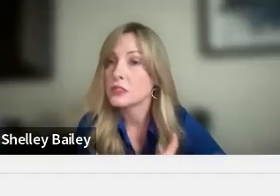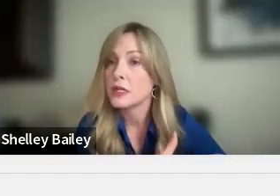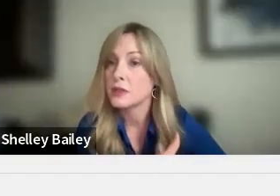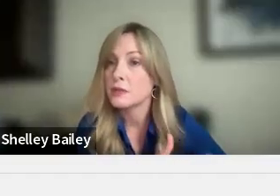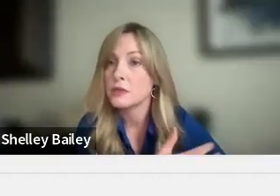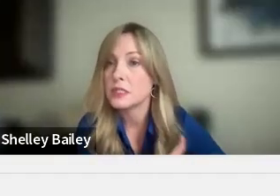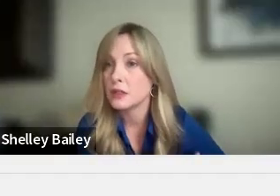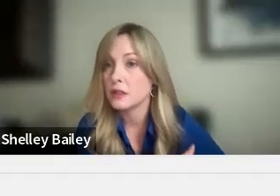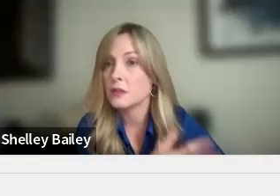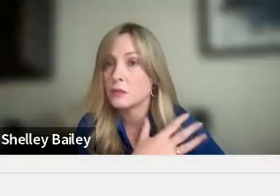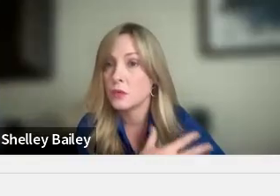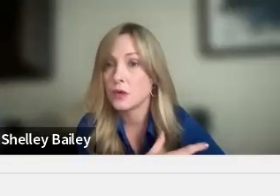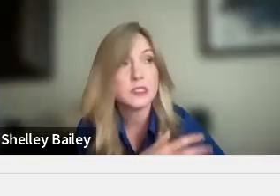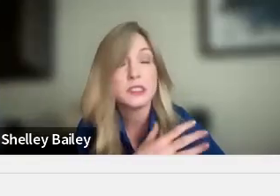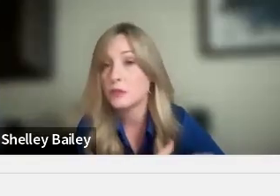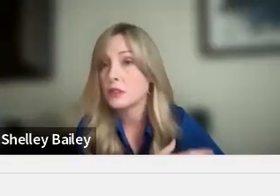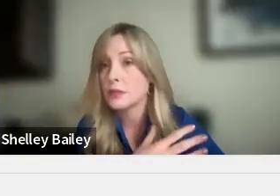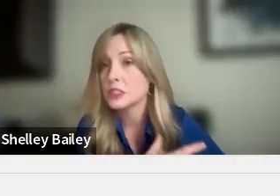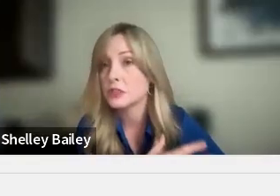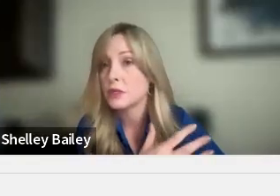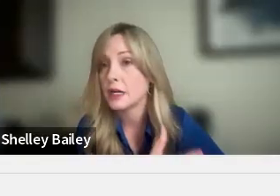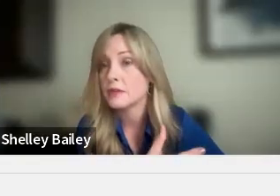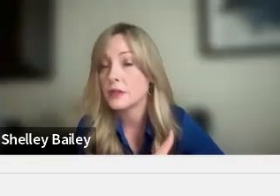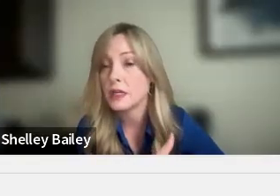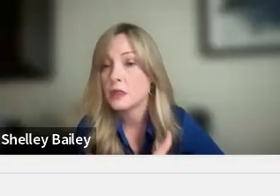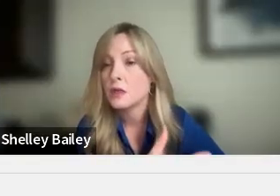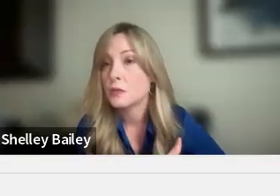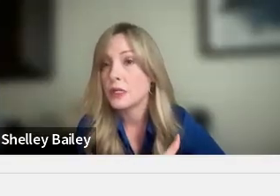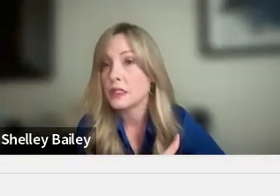Right. Right. So I agree with you Sarah that the more continued iteration we have on that